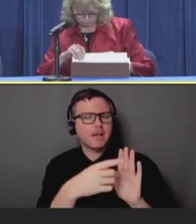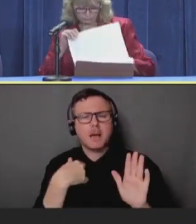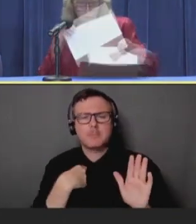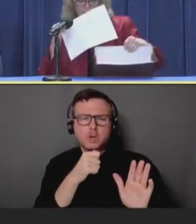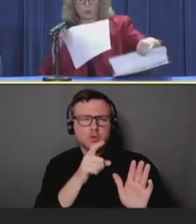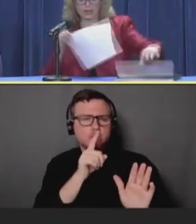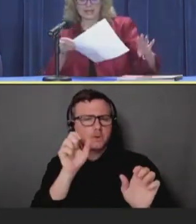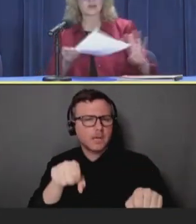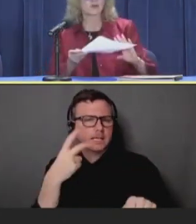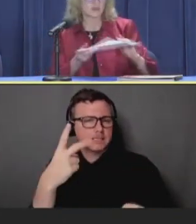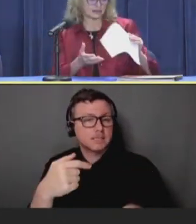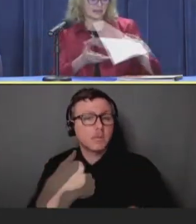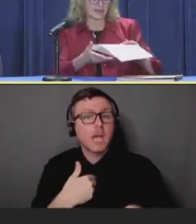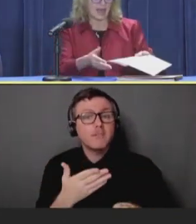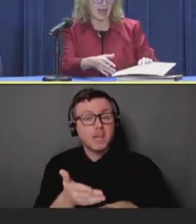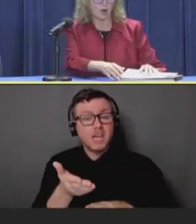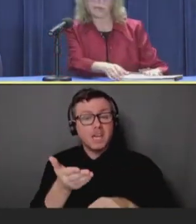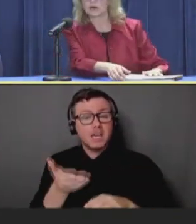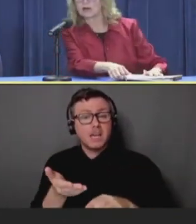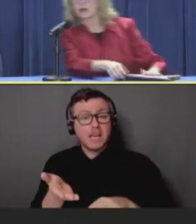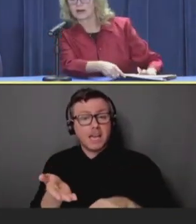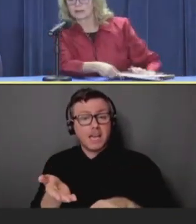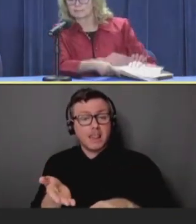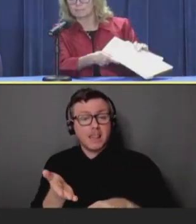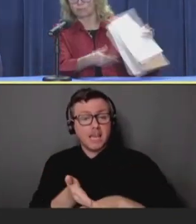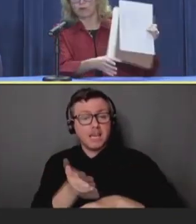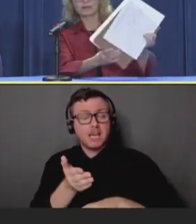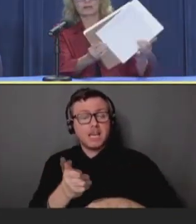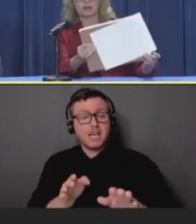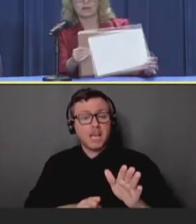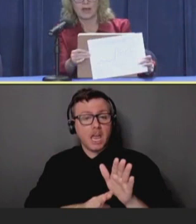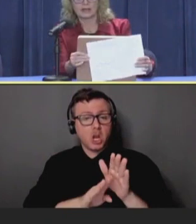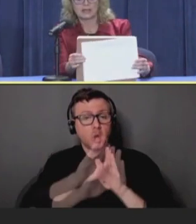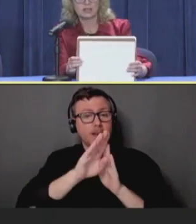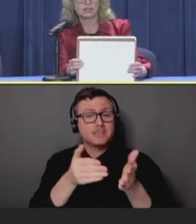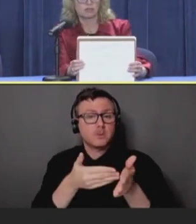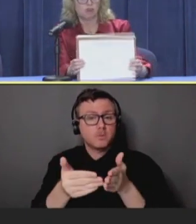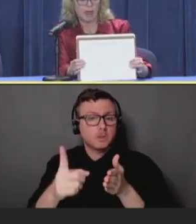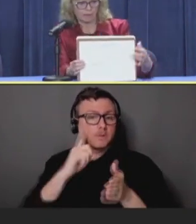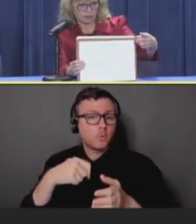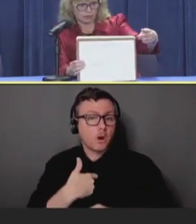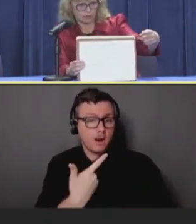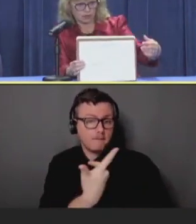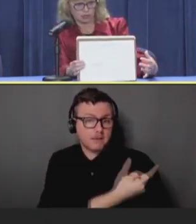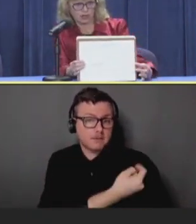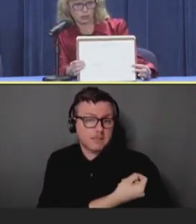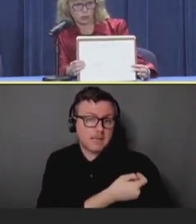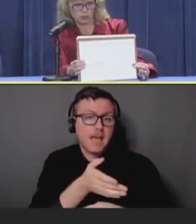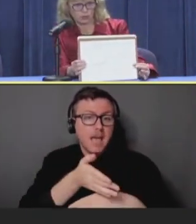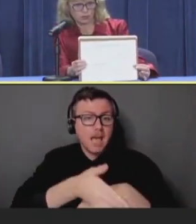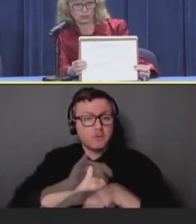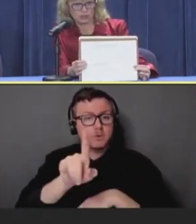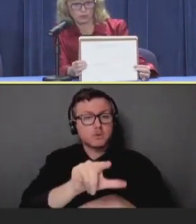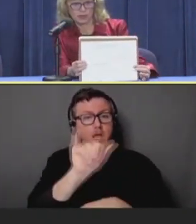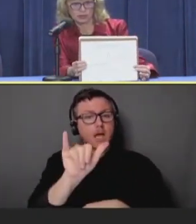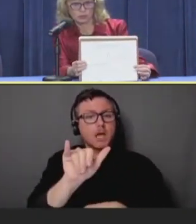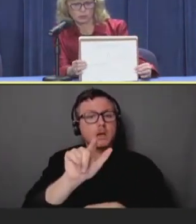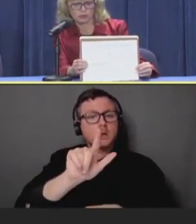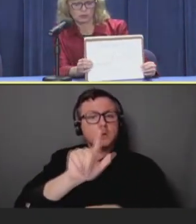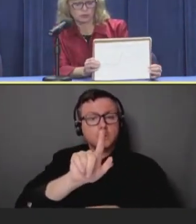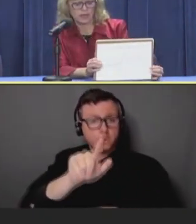But we had an increase in our rates of vaccination after the July 21 information was presented